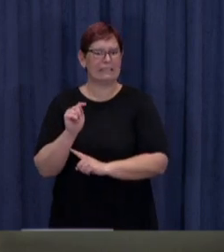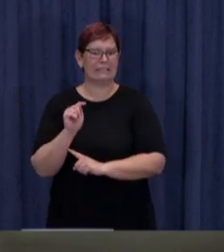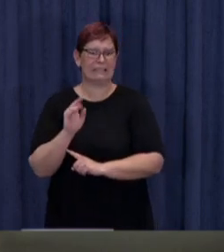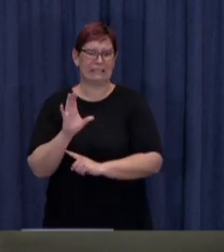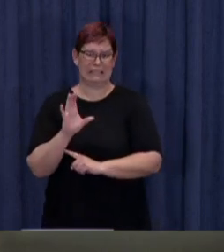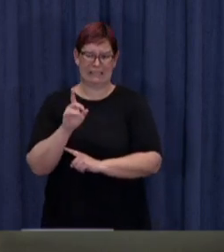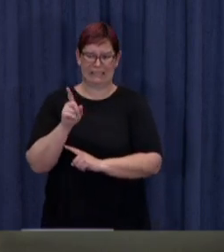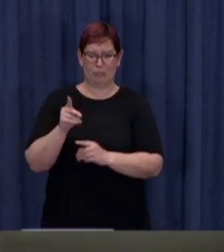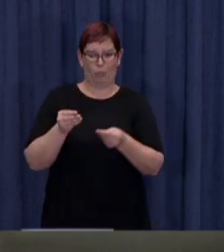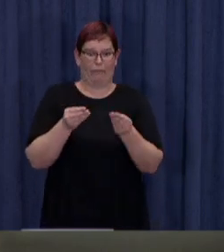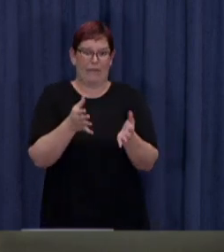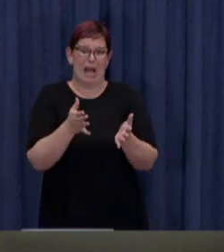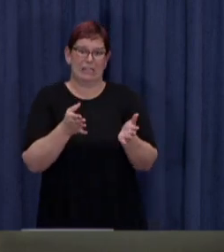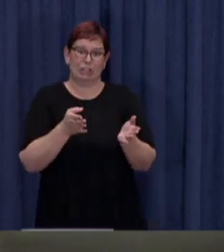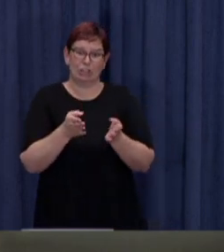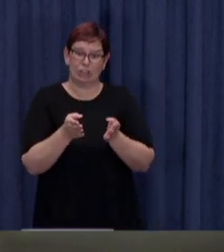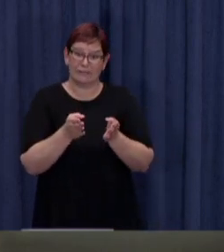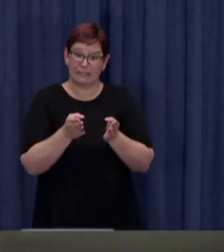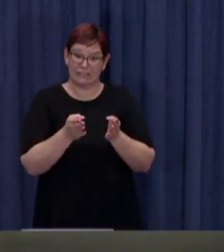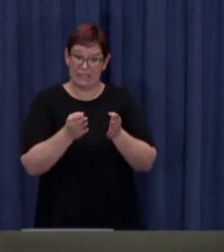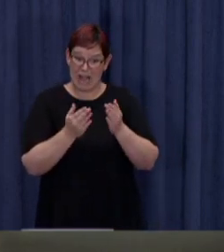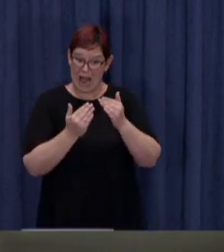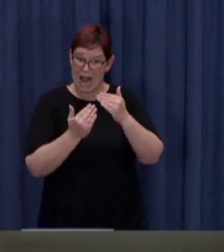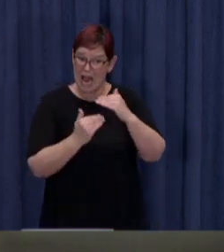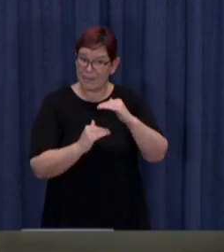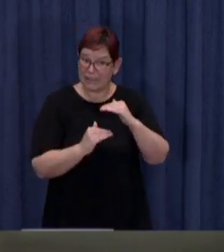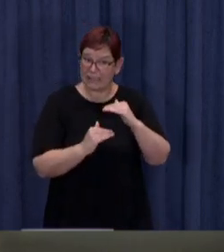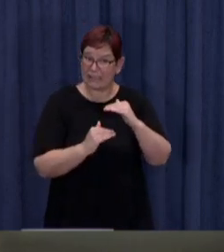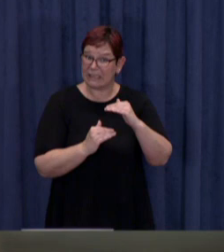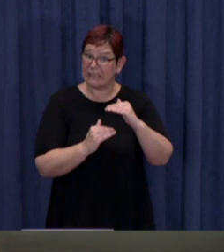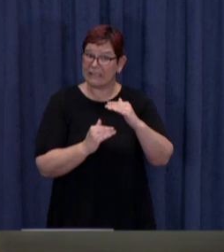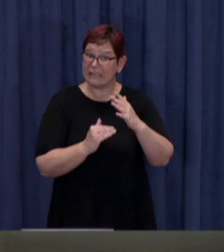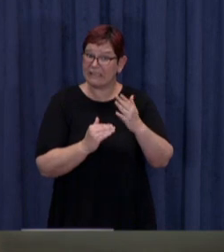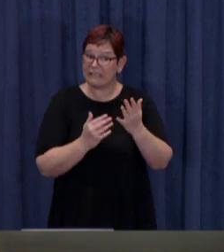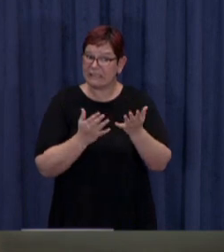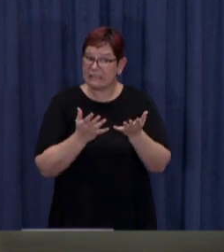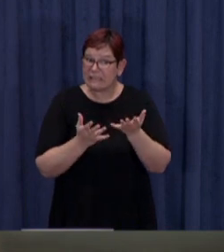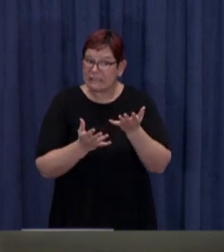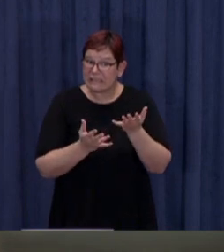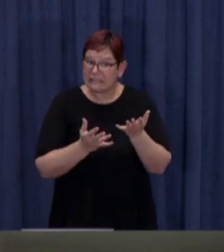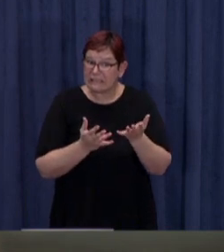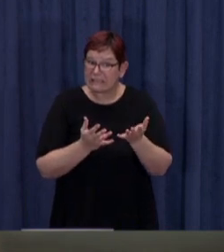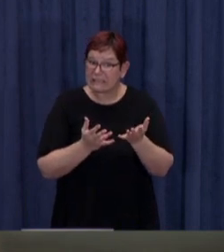such a sort of the last sort of bastion of big place for large crowds to gather